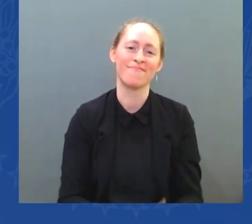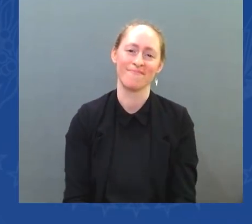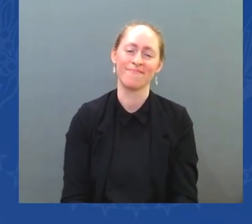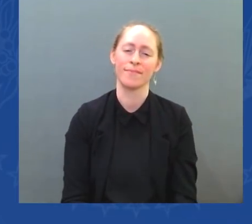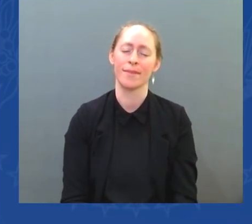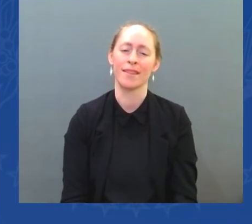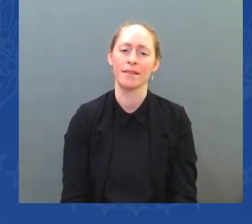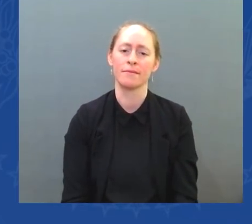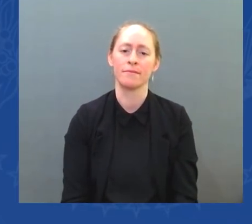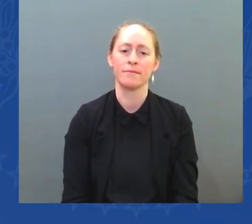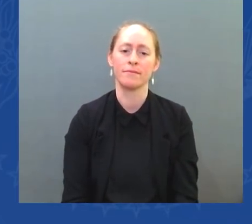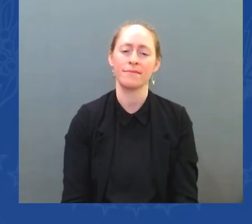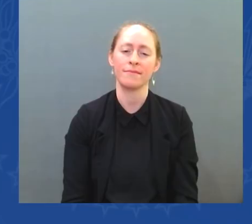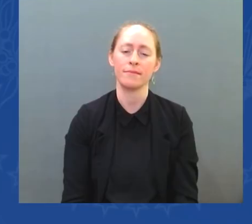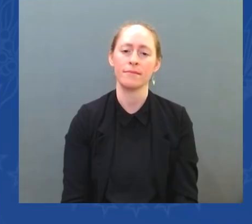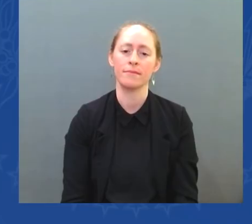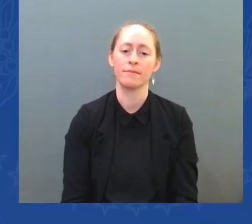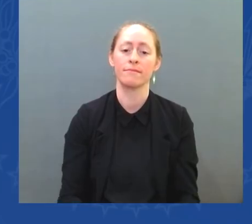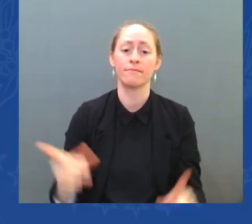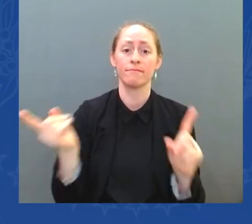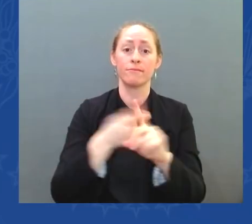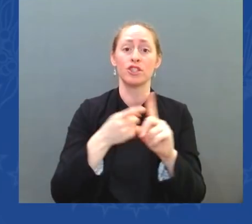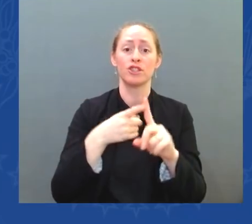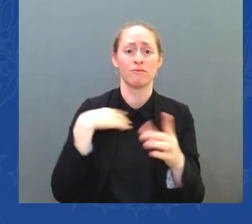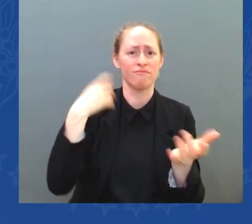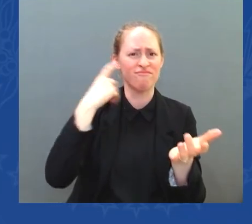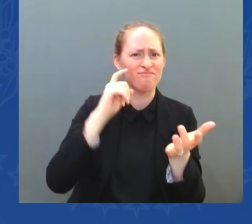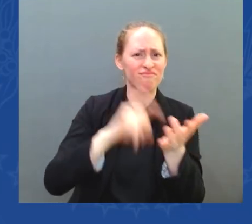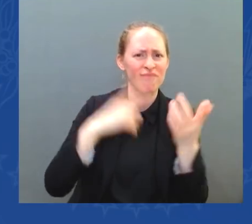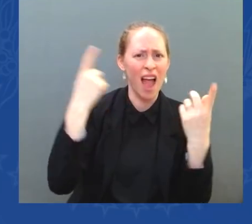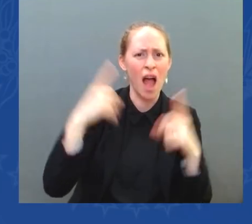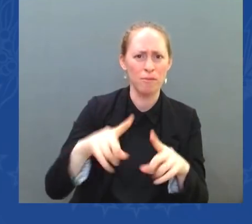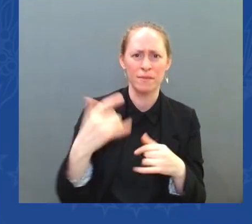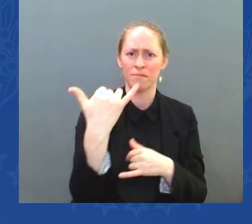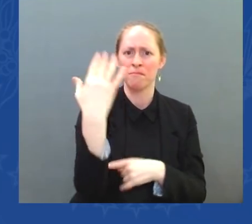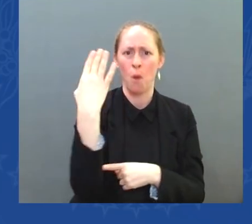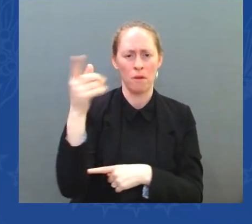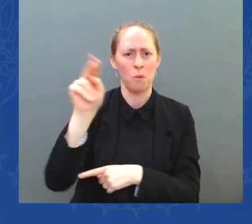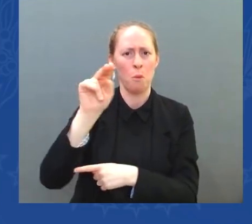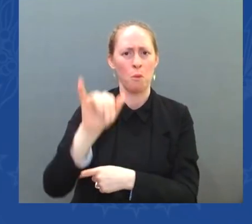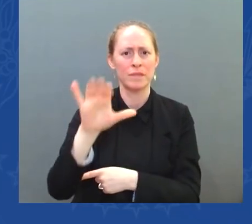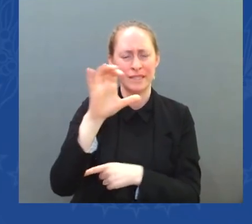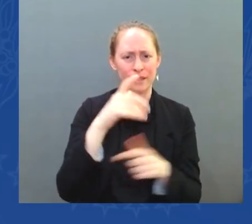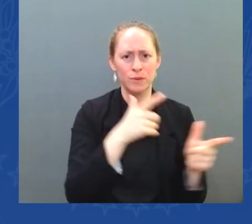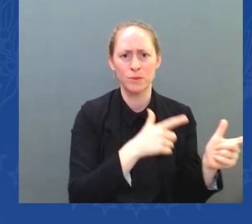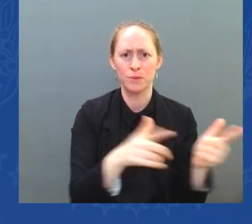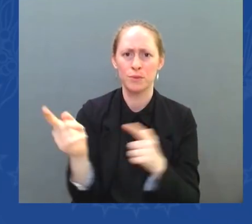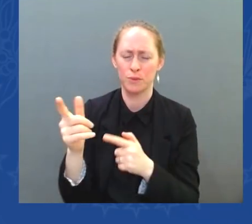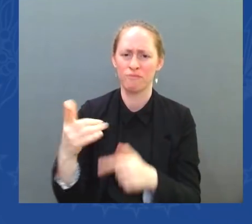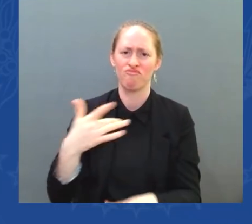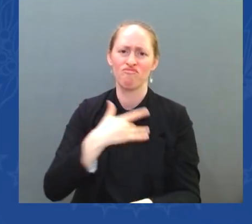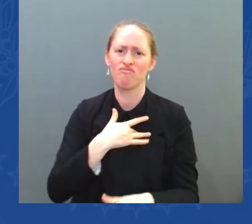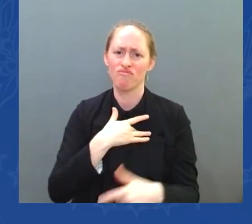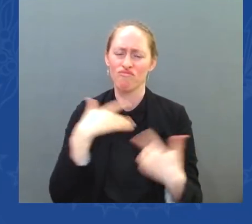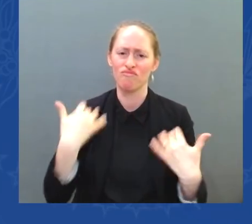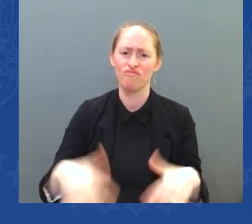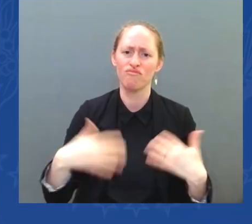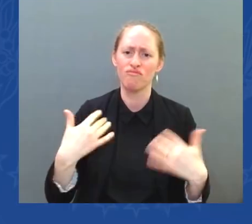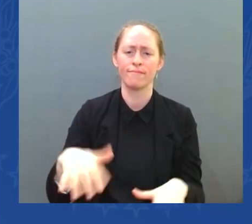Jill and I -- my wife Jill and I are praying for those that are injured and all those touched by that trauma. And we're grateful for all the first responders